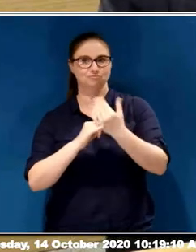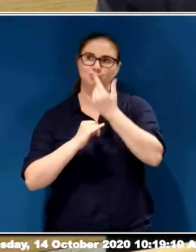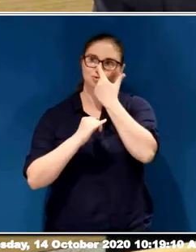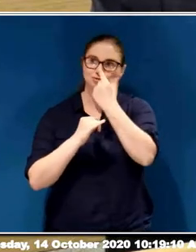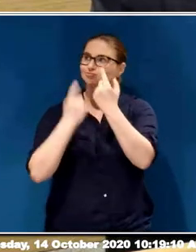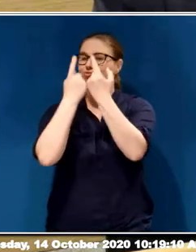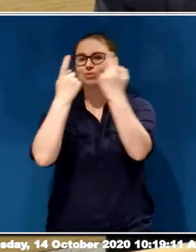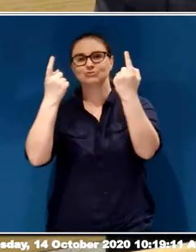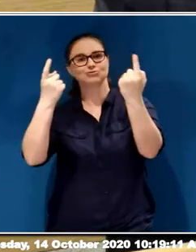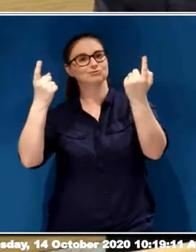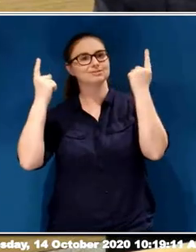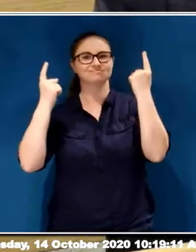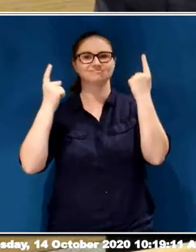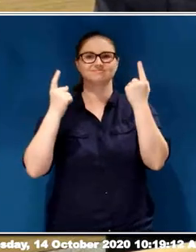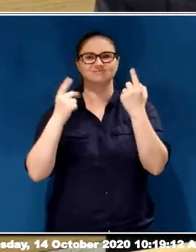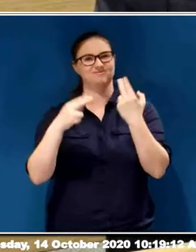His Year 6 mainstream class.